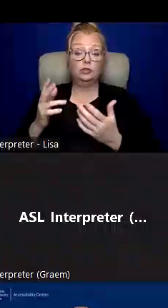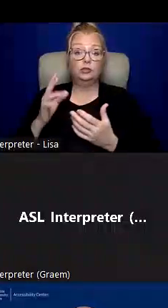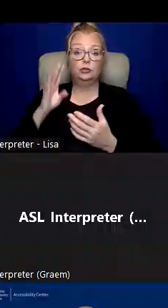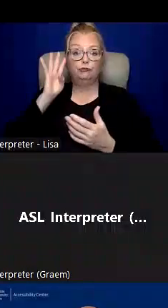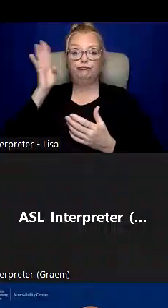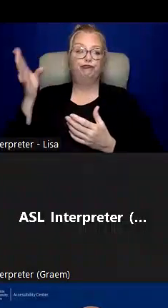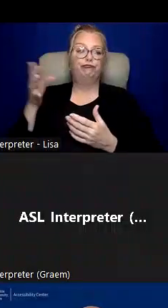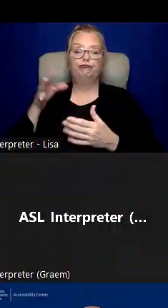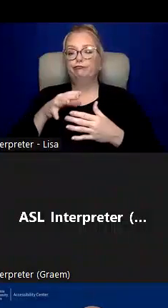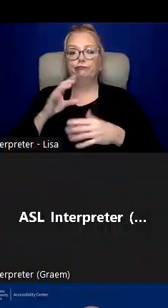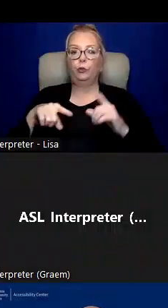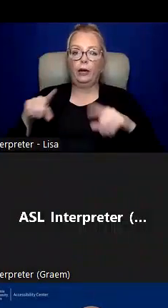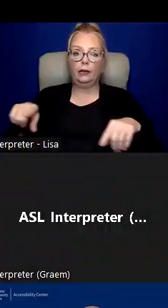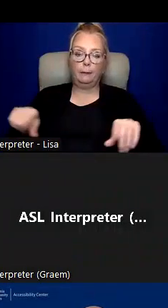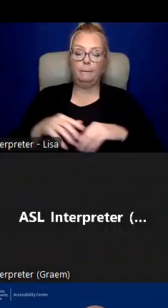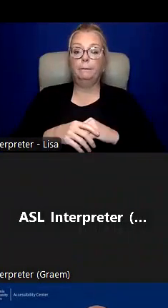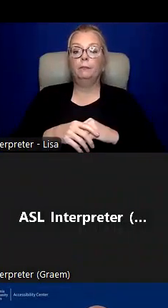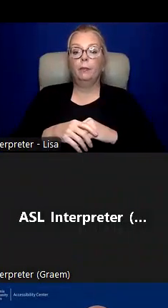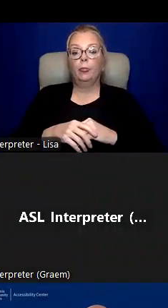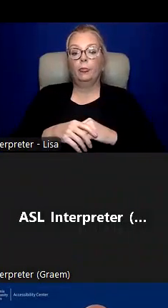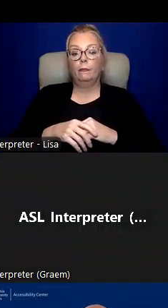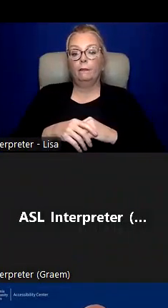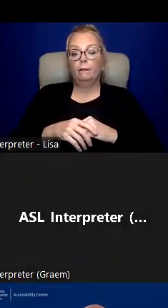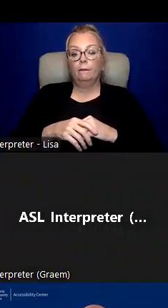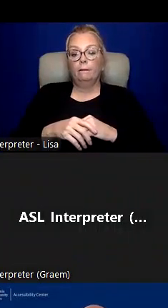And then the last we have just a number of other questions.